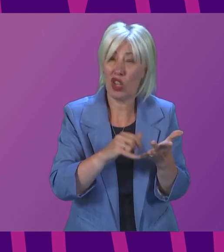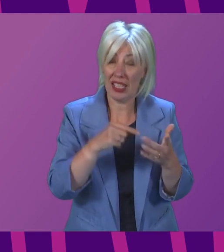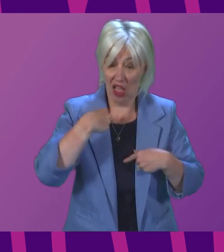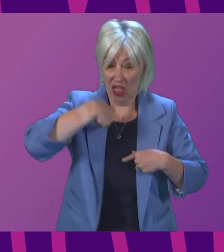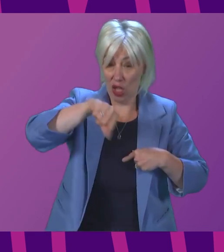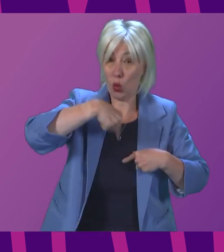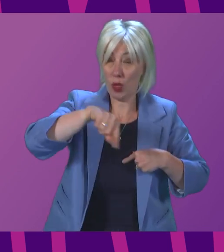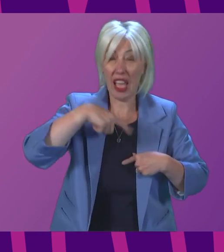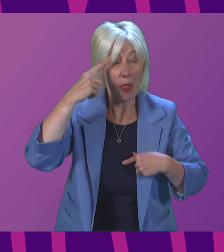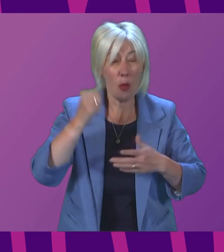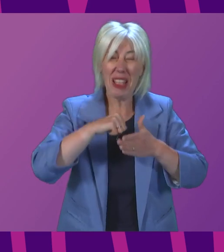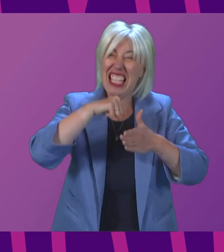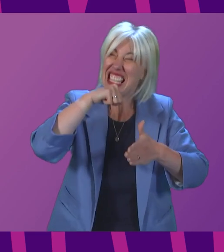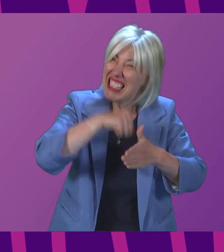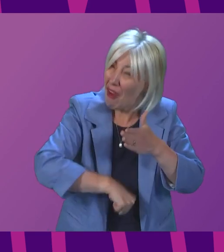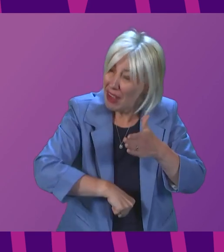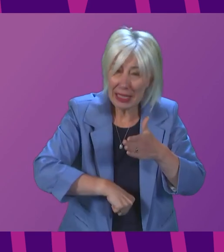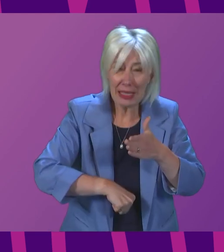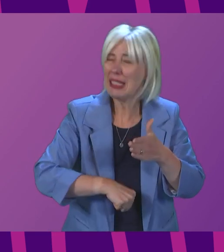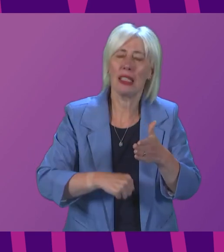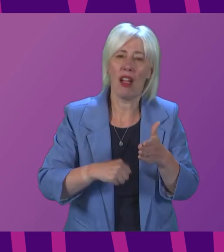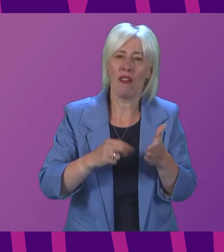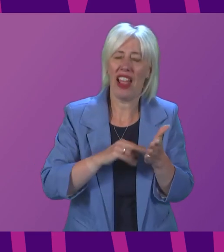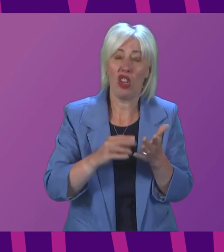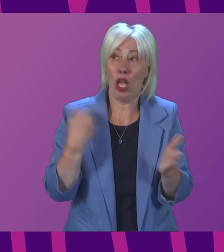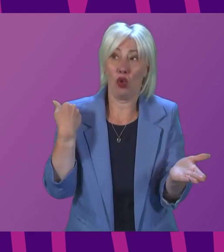the toughest in the pandemic so far in terms of the impact on the service.